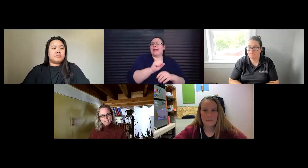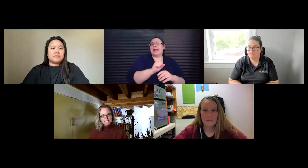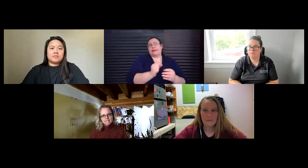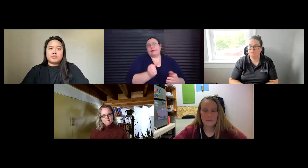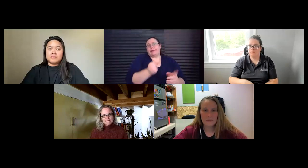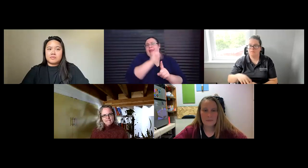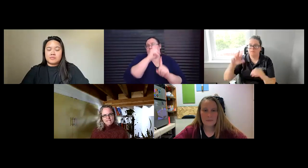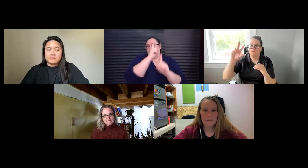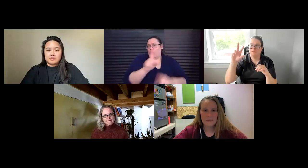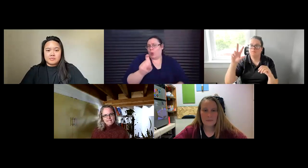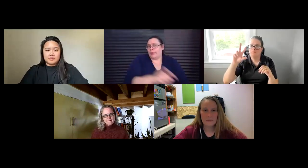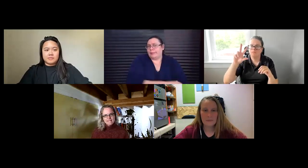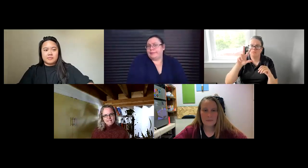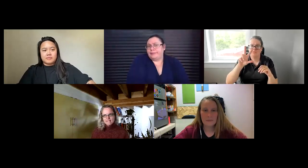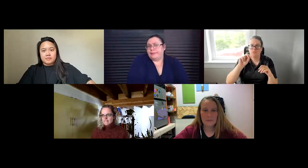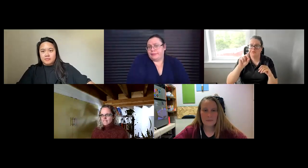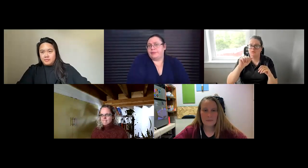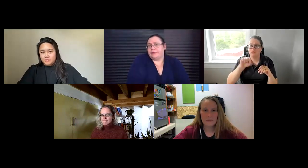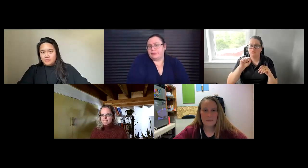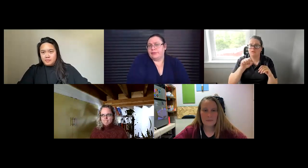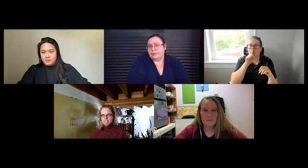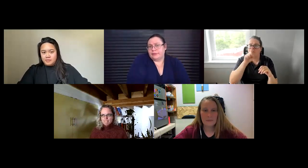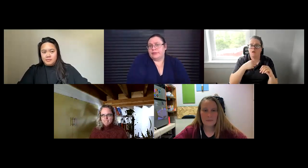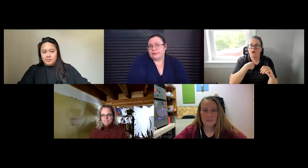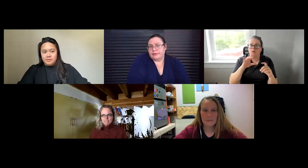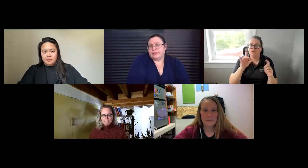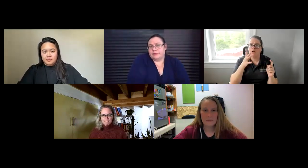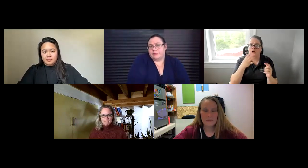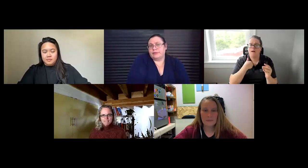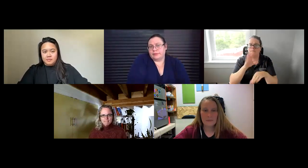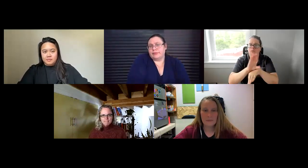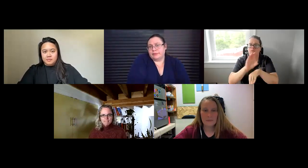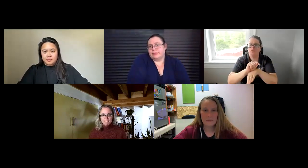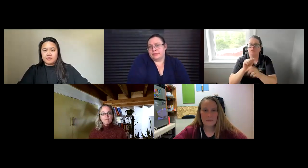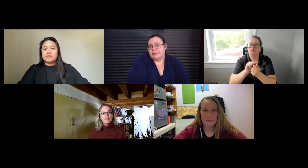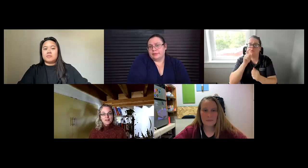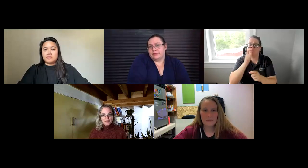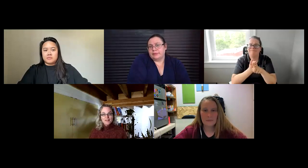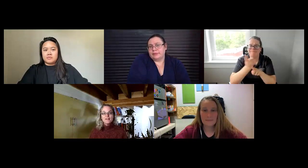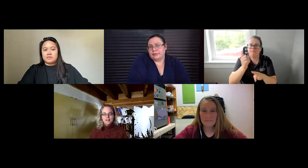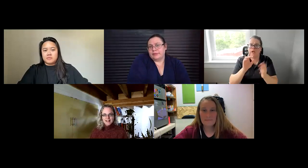So it took 30 days.